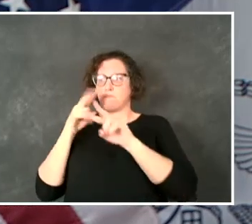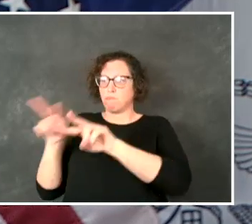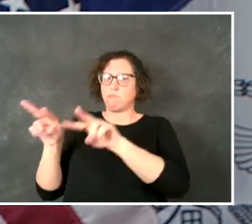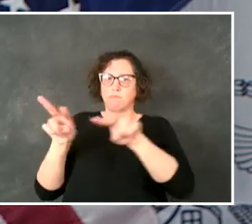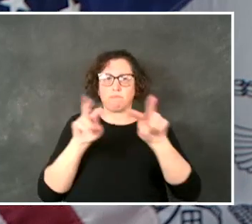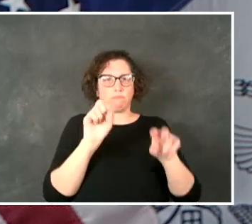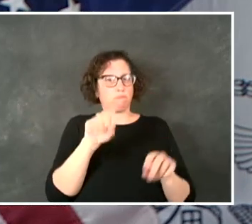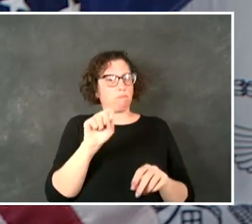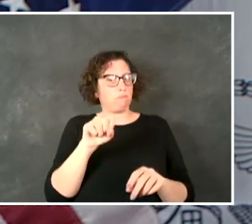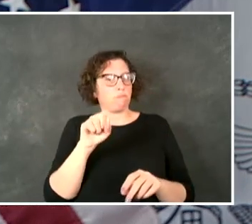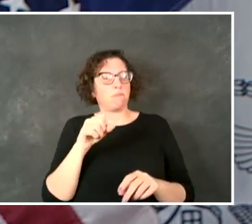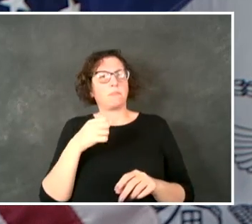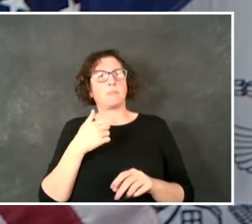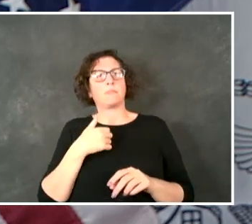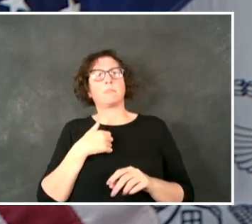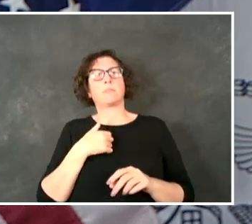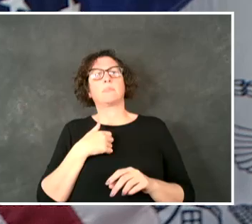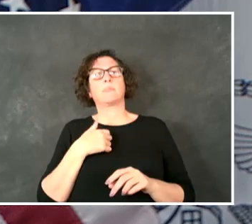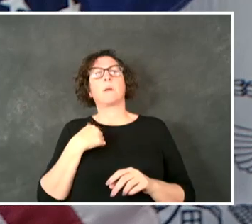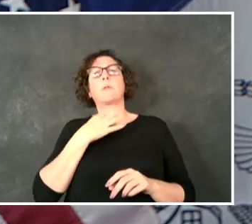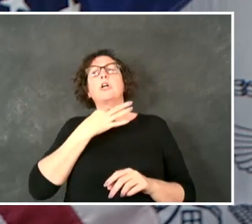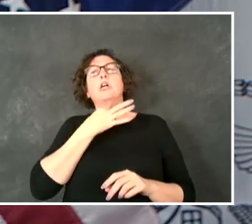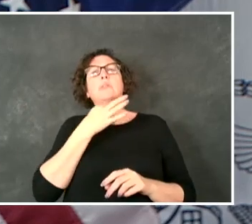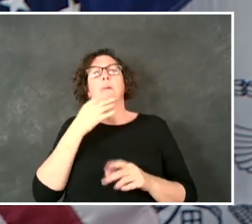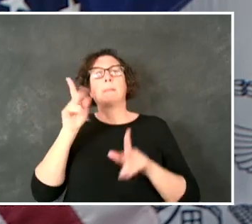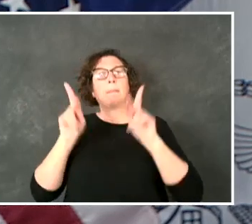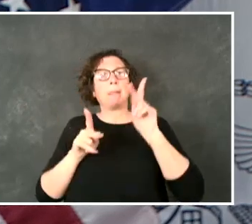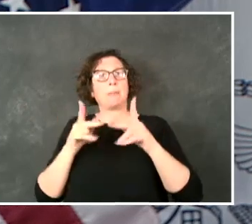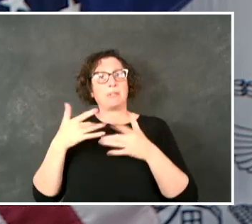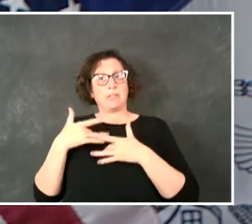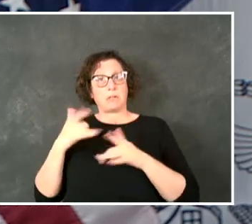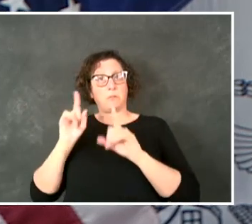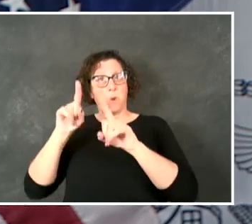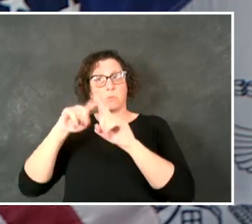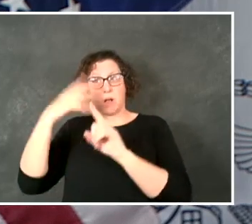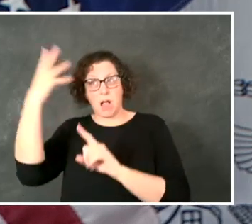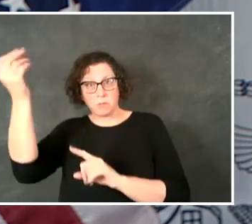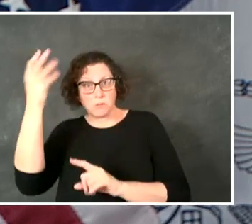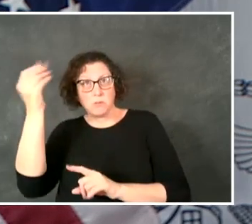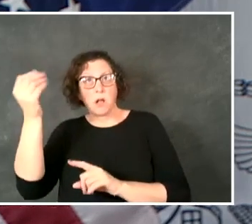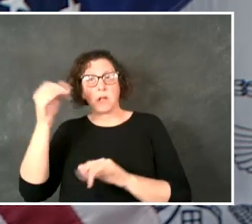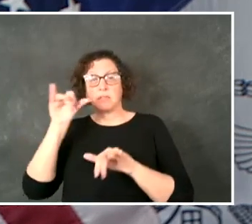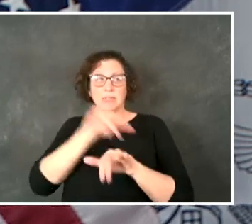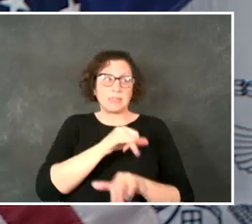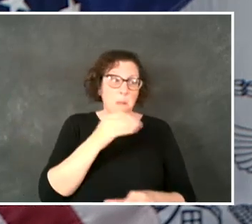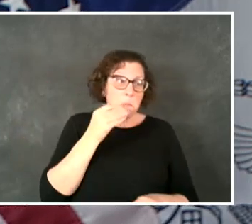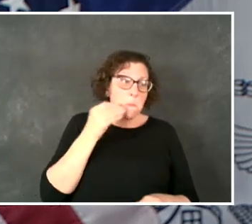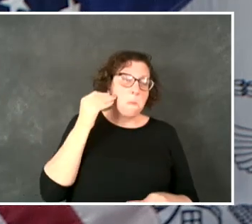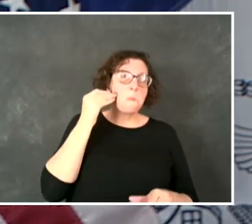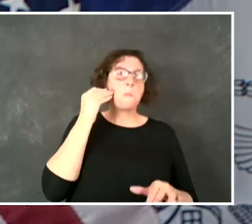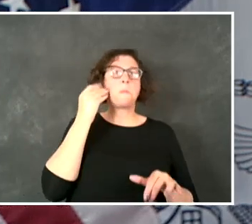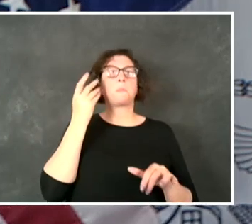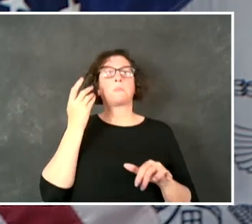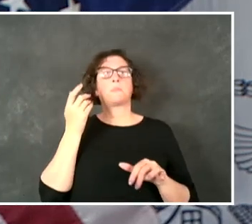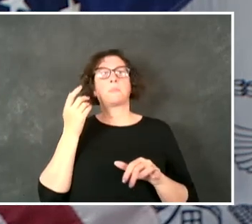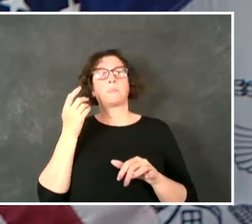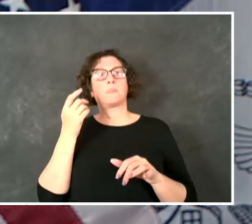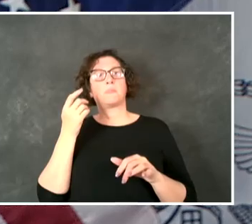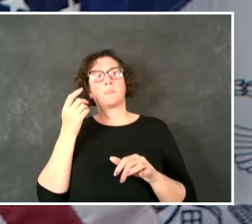MUCH PEOPLE WERE USING THEM. LLA THESE DIFFERENT REALITIES. HOW MUCH PEOPLE